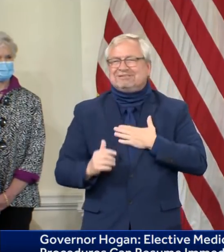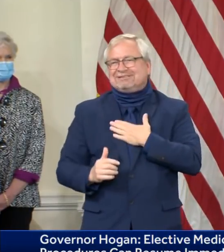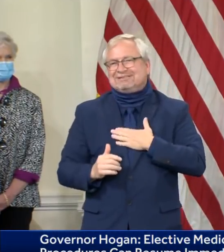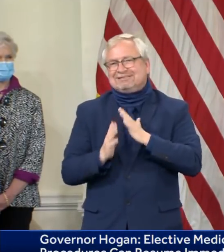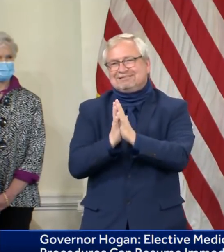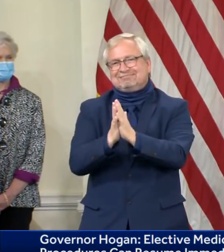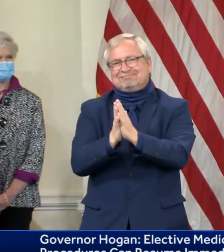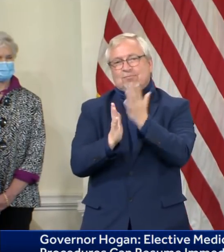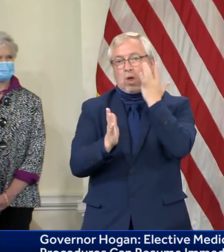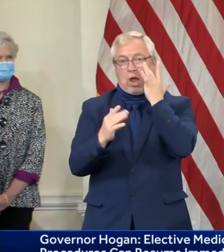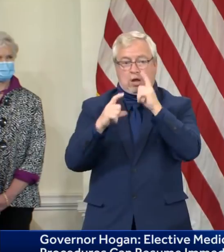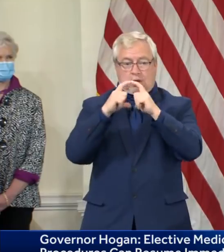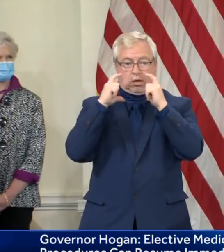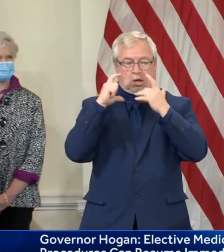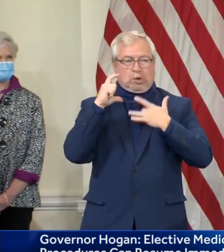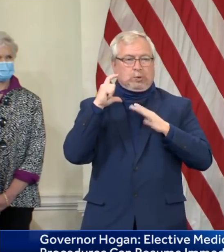IF POSSIBLE, PLEASE WEAR MASKS.